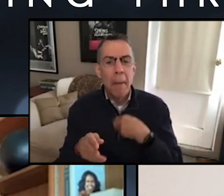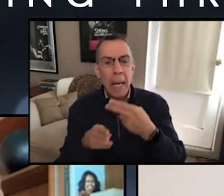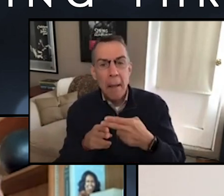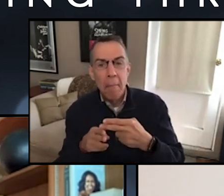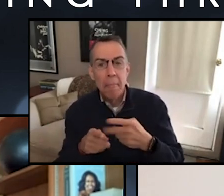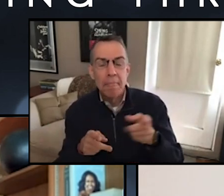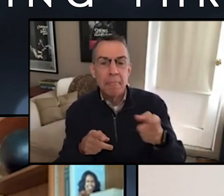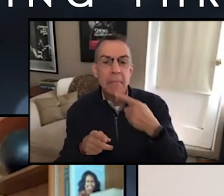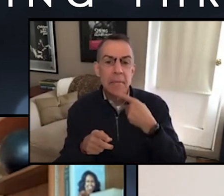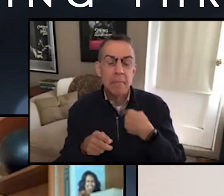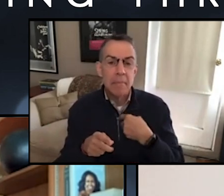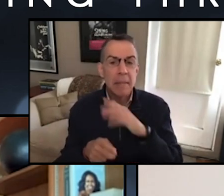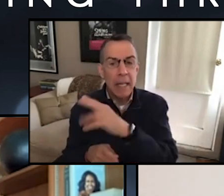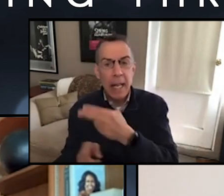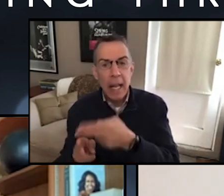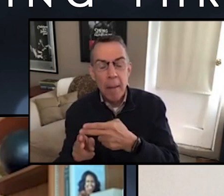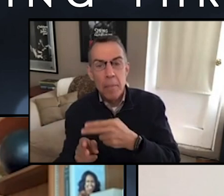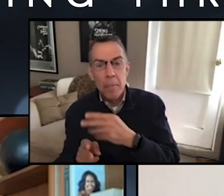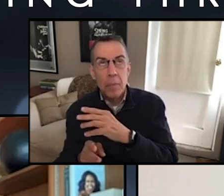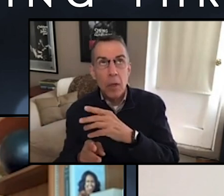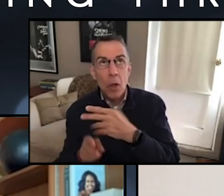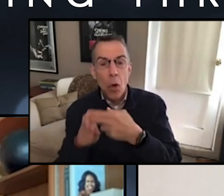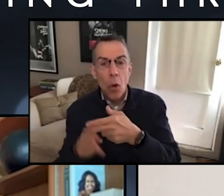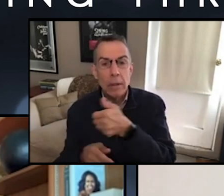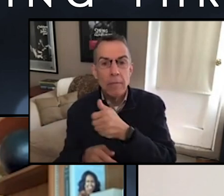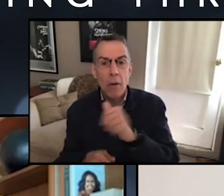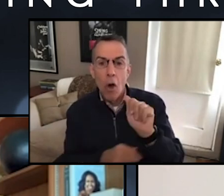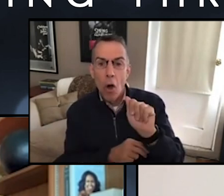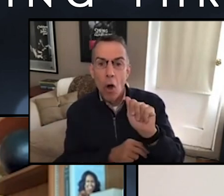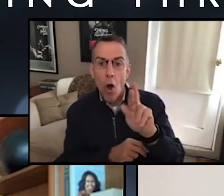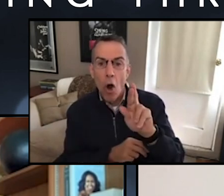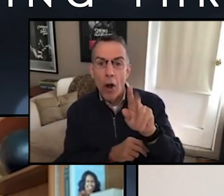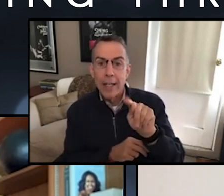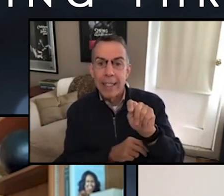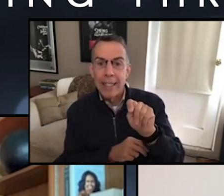know his name was. He referred to himself as Artz, A R T Z. I would later